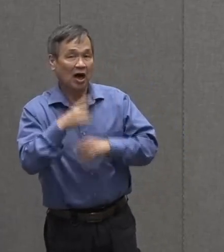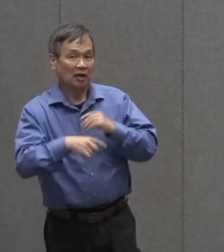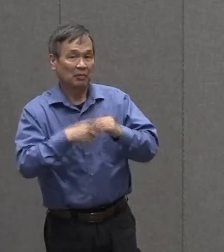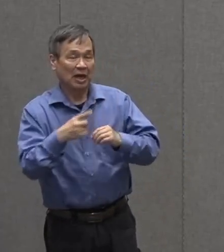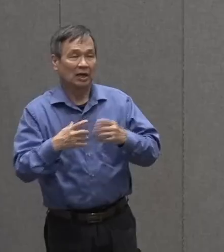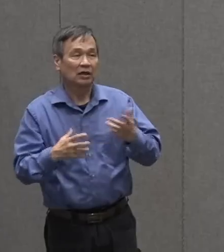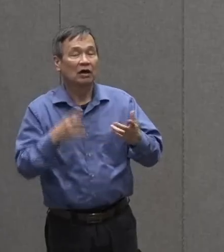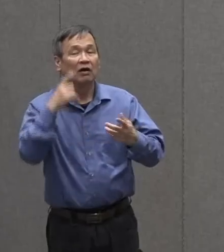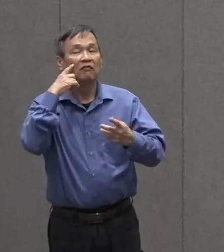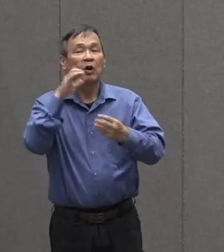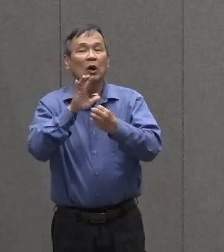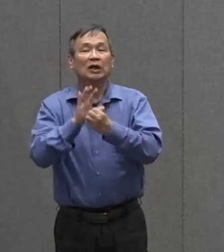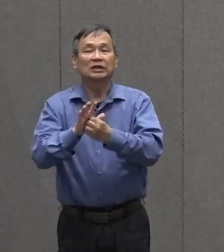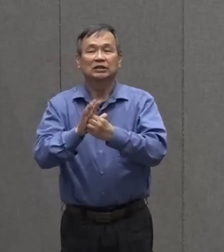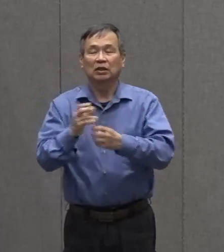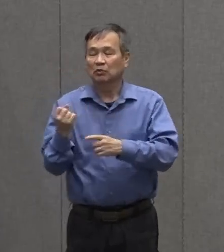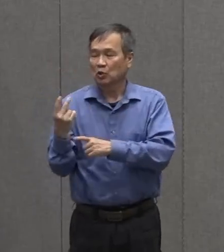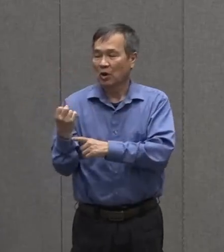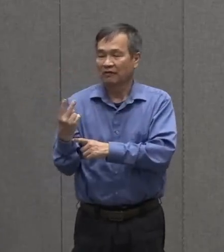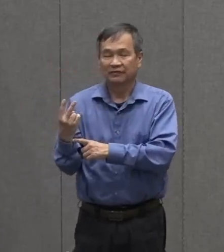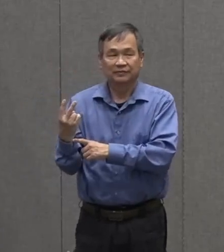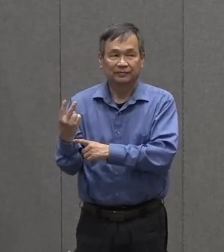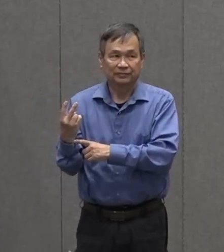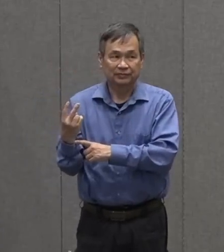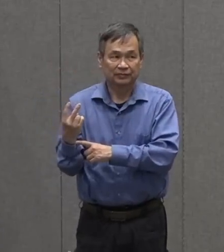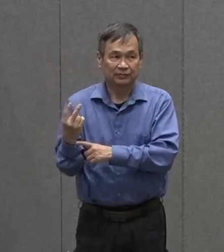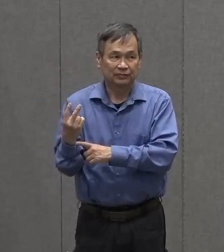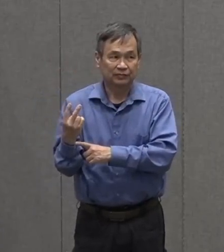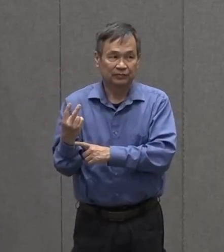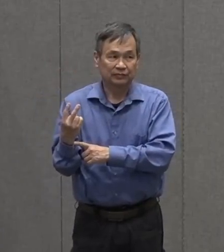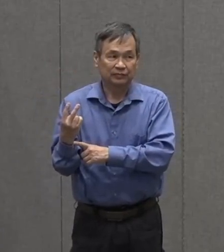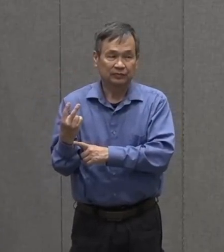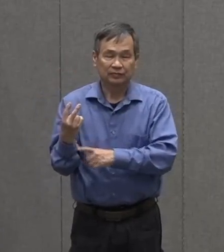for example 12 and six.